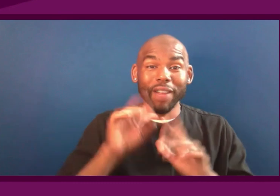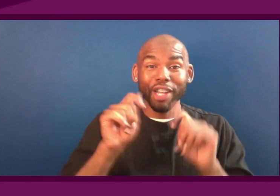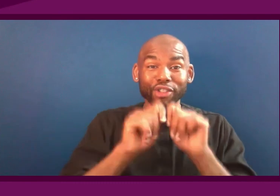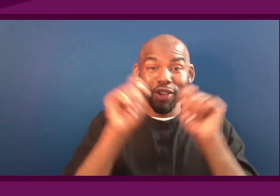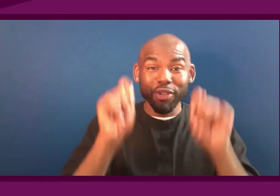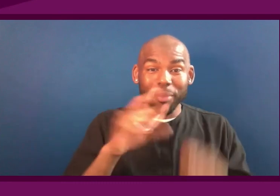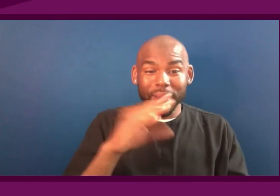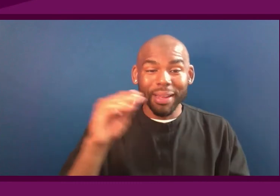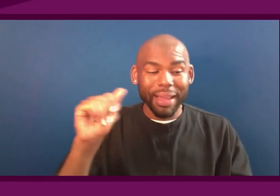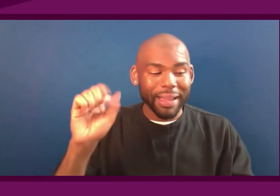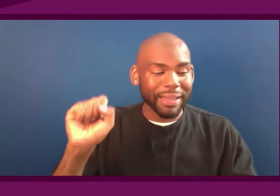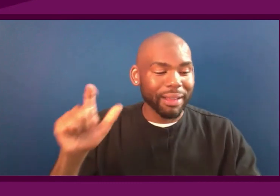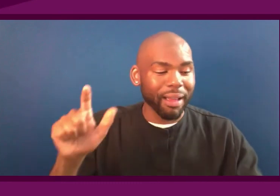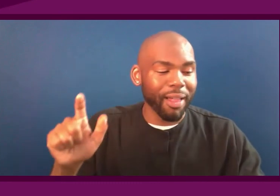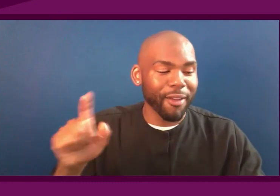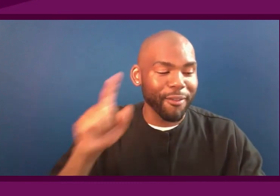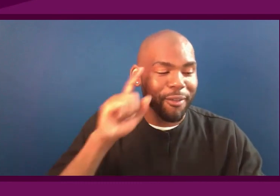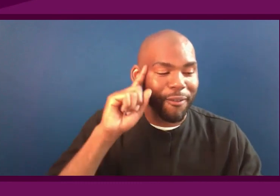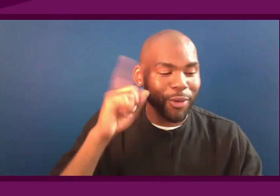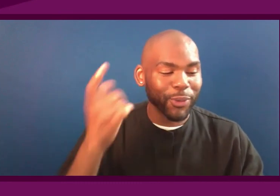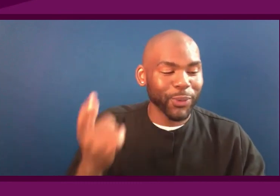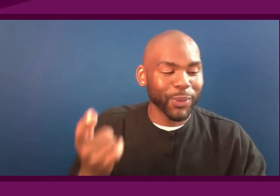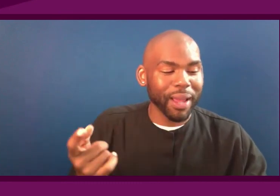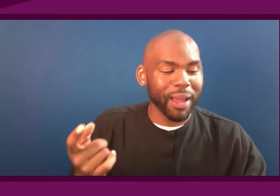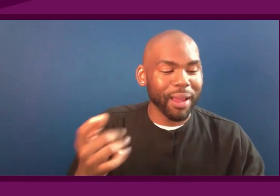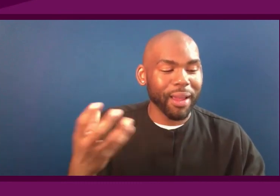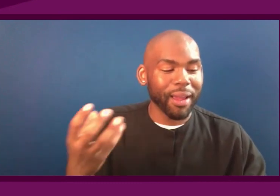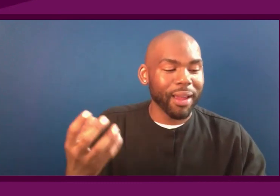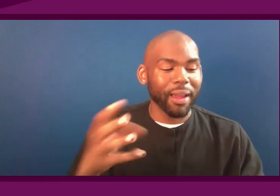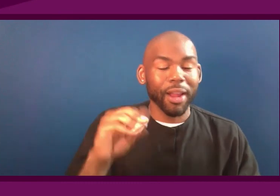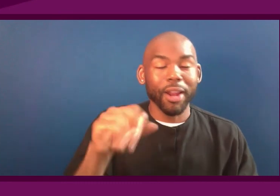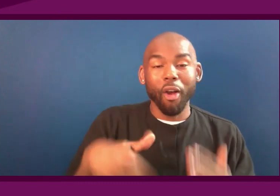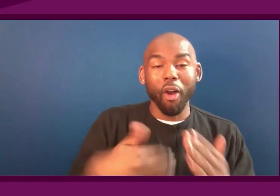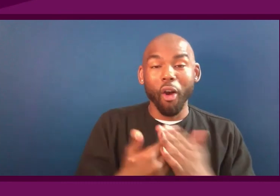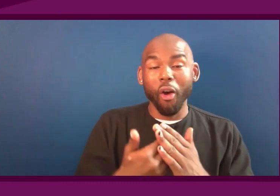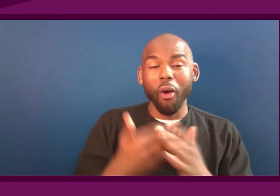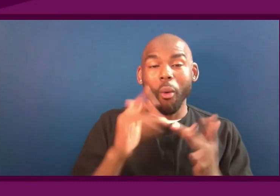our famous last words here on What's Up WID, to paraphrase one of our directors here, Nicholas